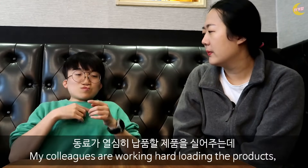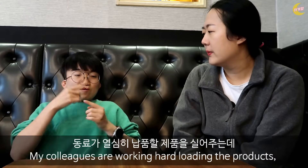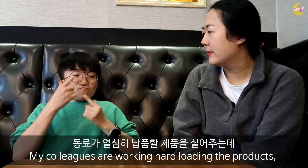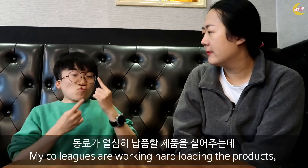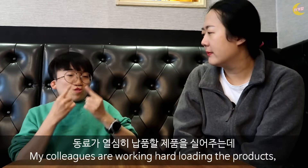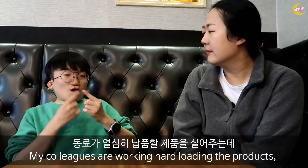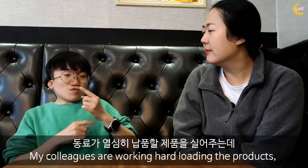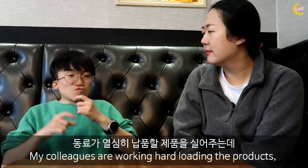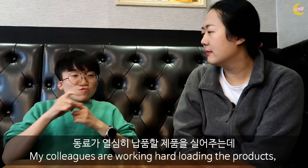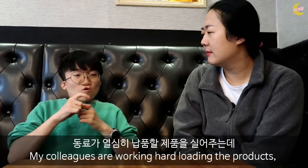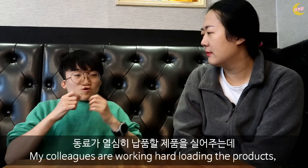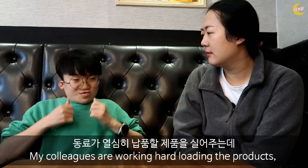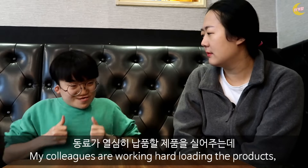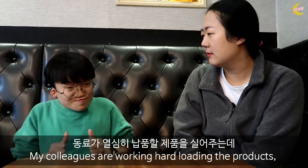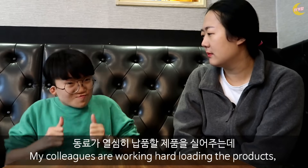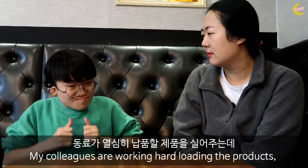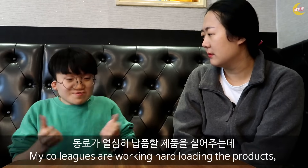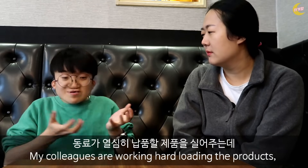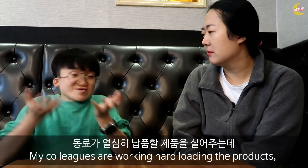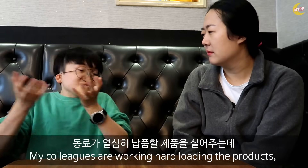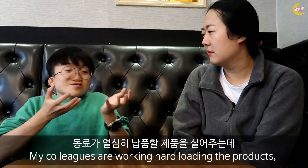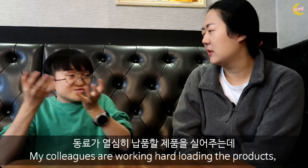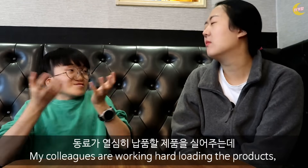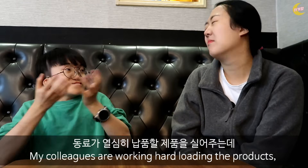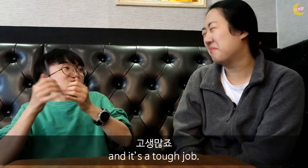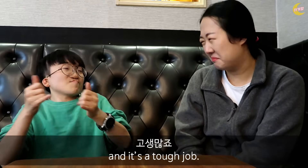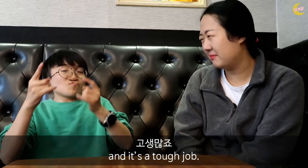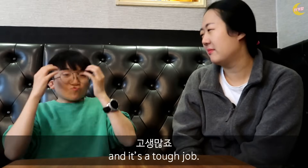My colleagues are working hard loading the products,